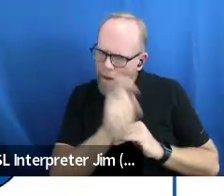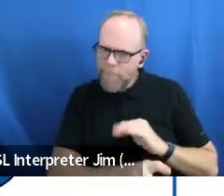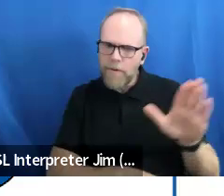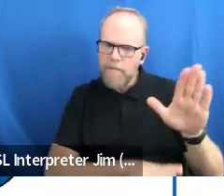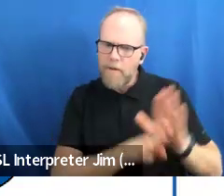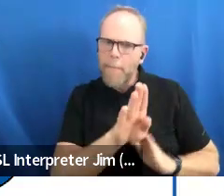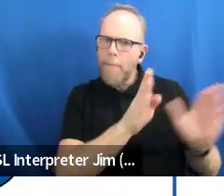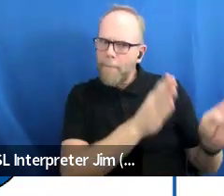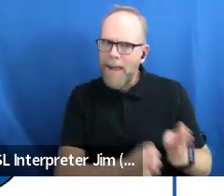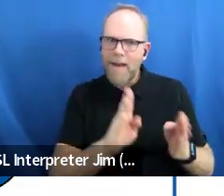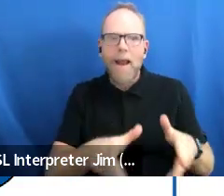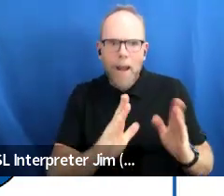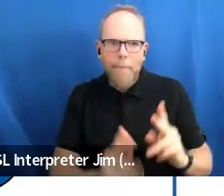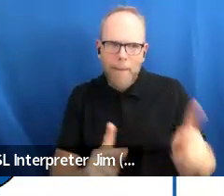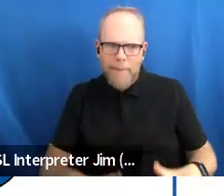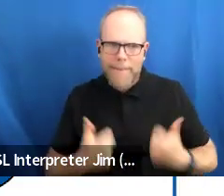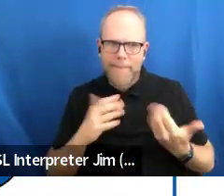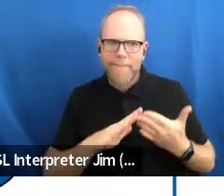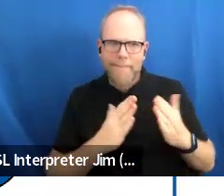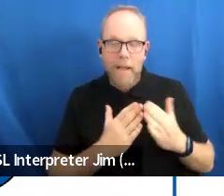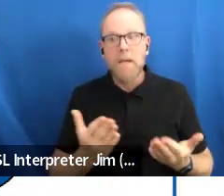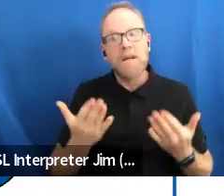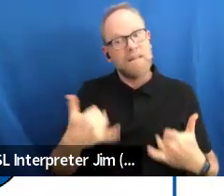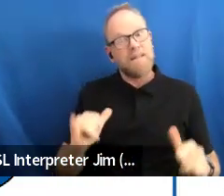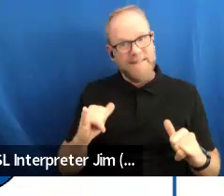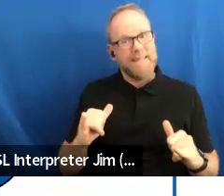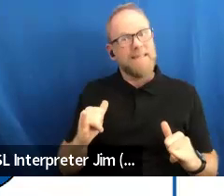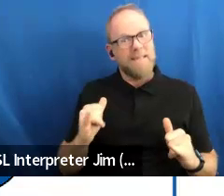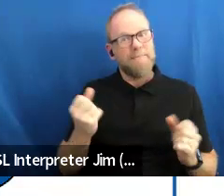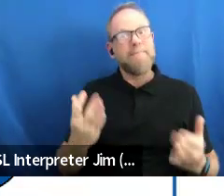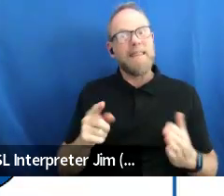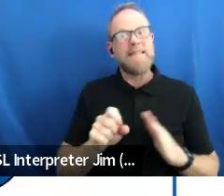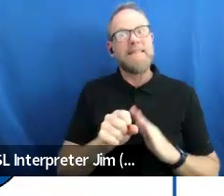And still today, a lot of states are kind of struggling with their Olmstead plans to make